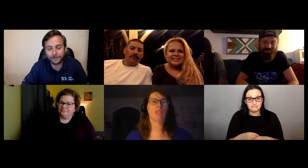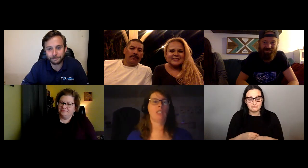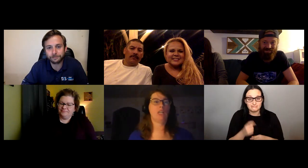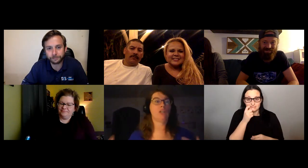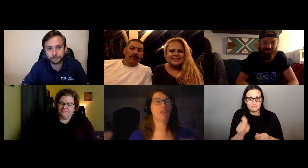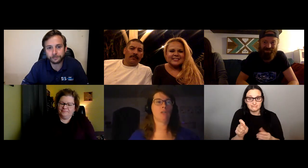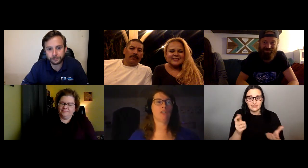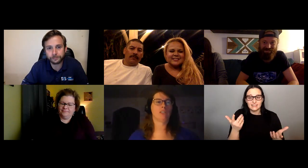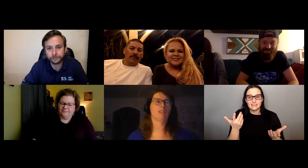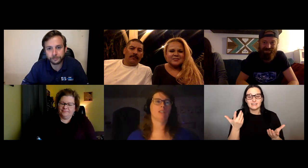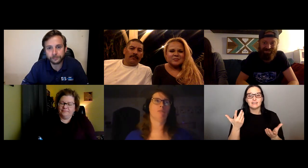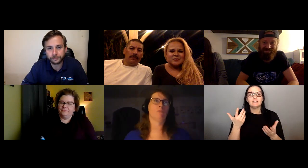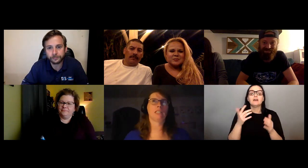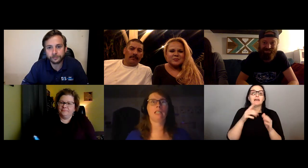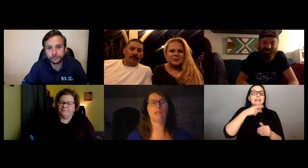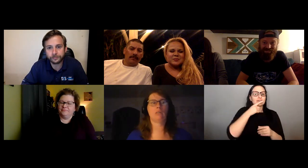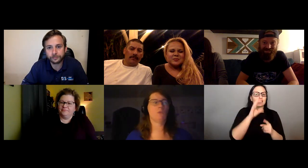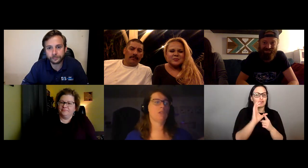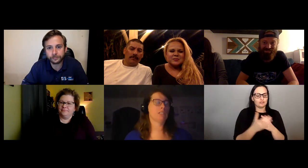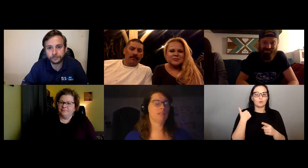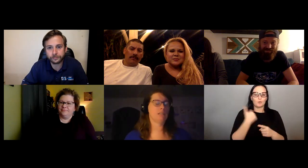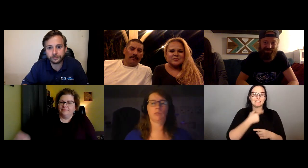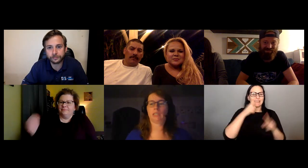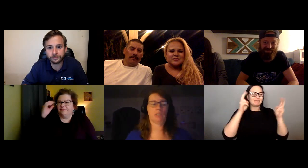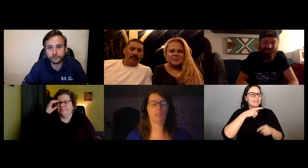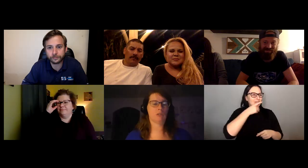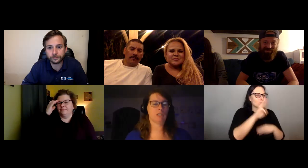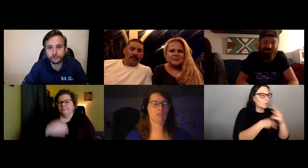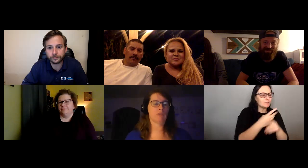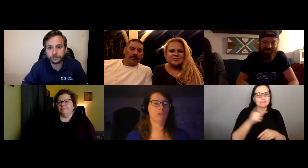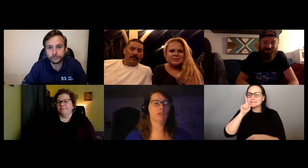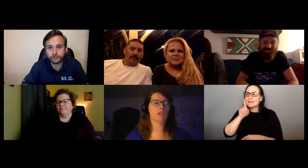within the hearing culture we say hearing world deaf world hearing culture